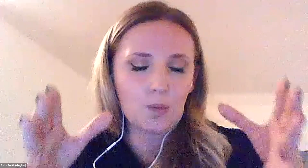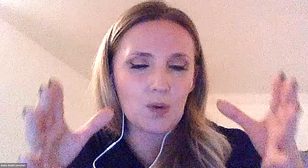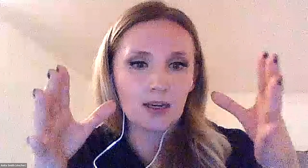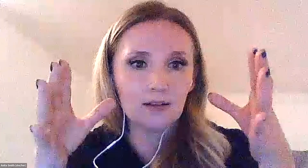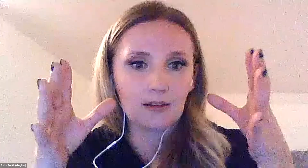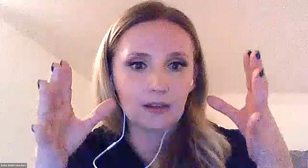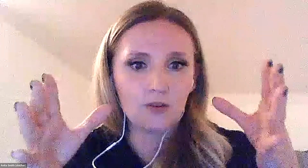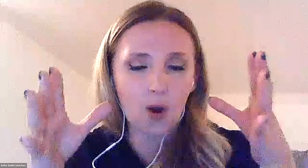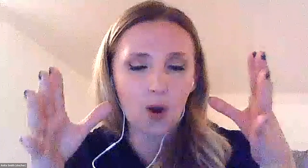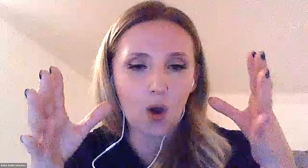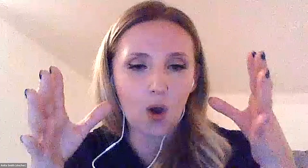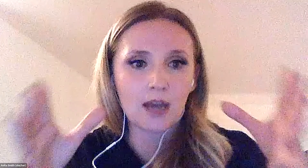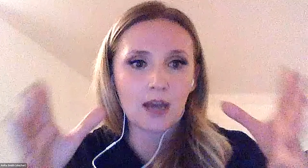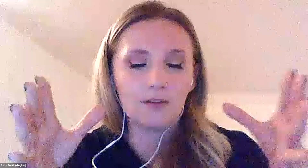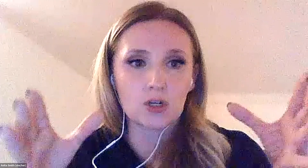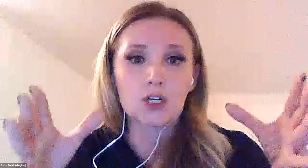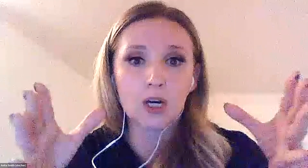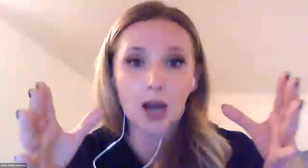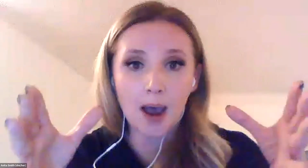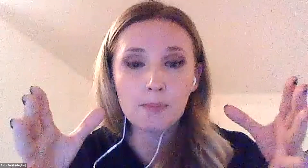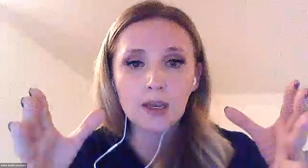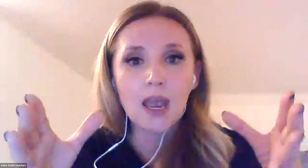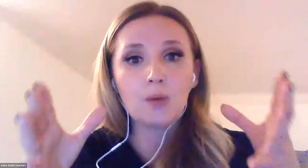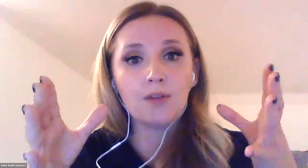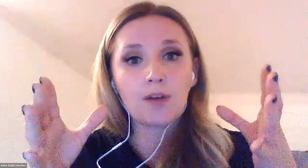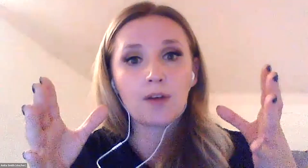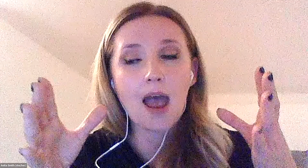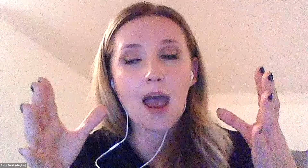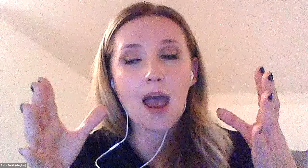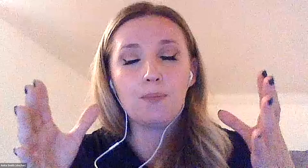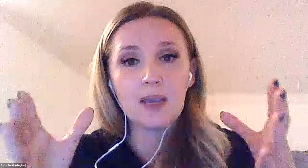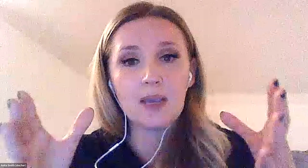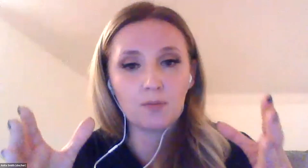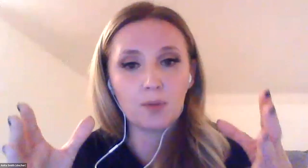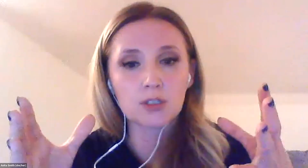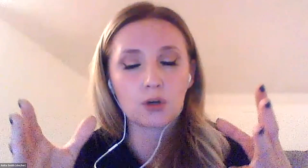We can leave all of that infrastructure up and because of that, we've been able